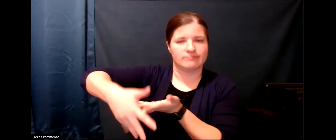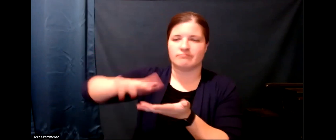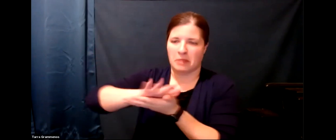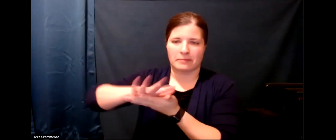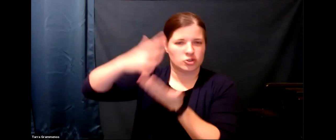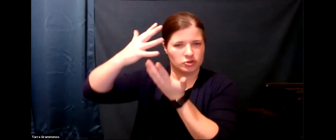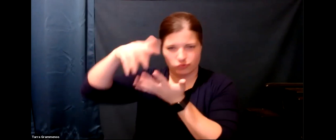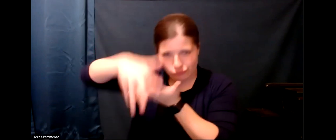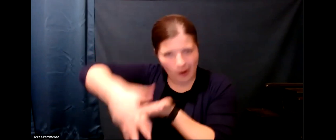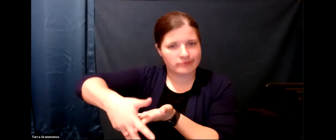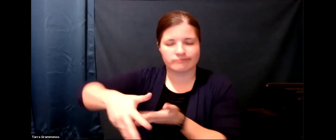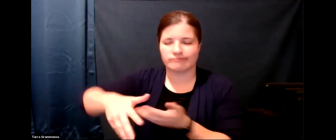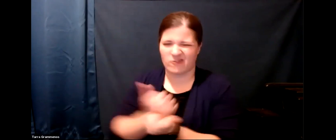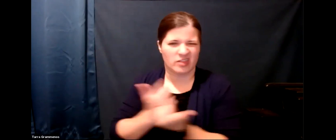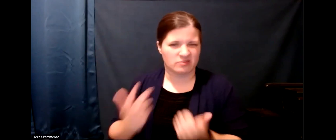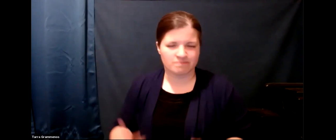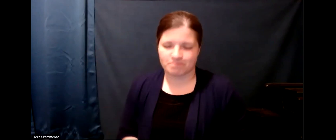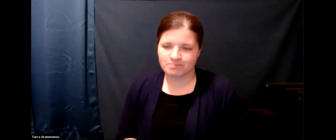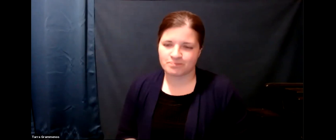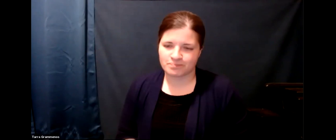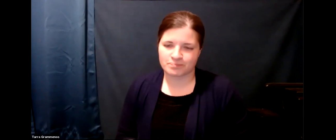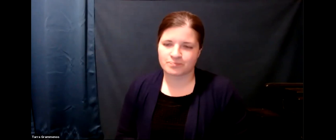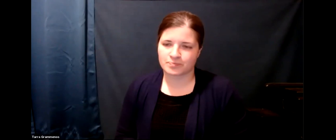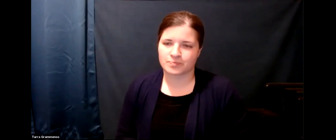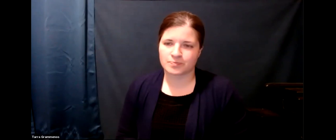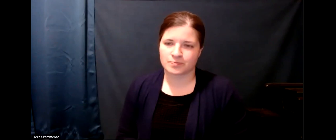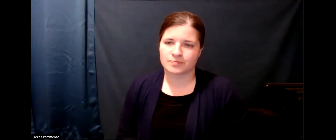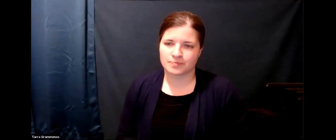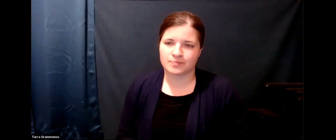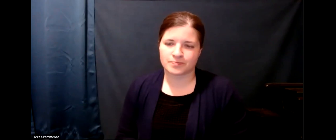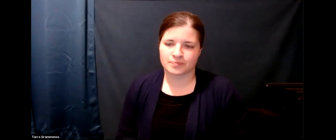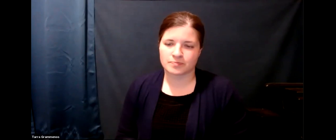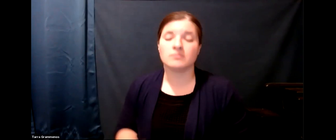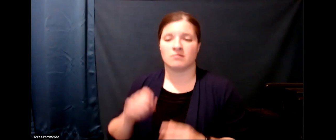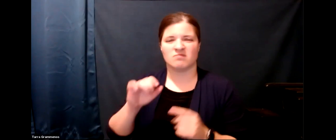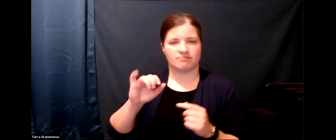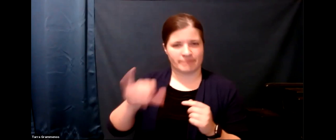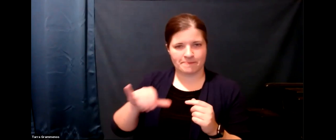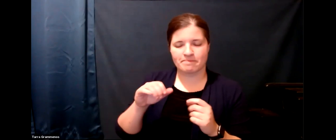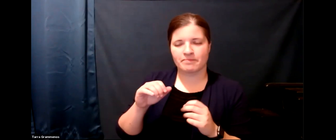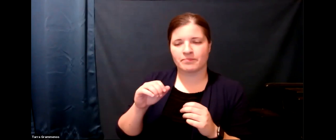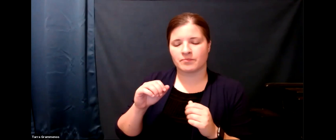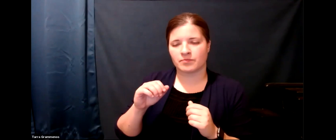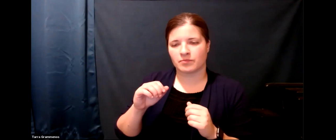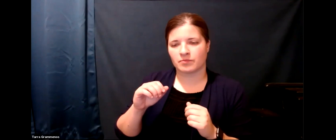everything. And that -- and for a little -- for a little bit more